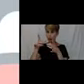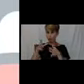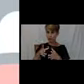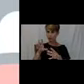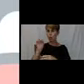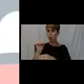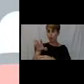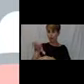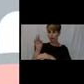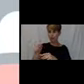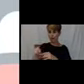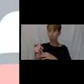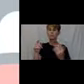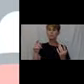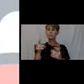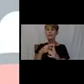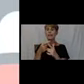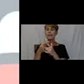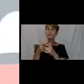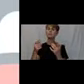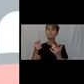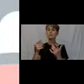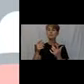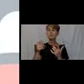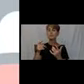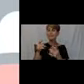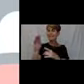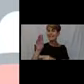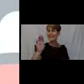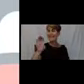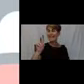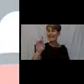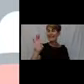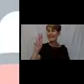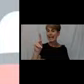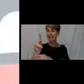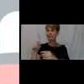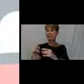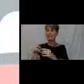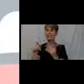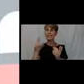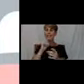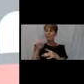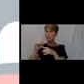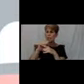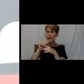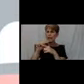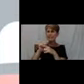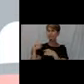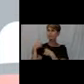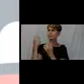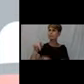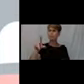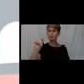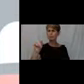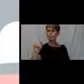at the Keck School of Medicine and has practiced homeless medicine since 2007. Brett also serves as the Vice Chair